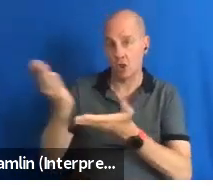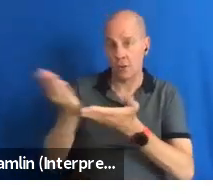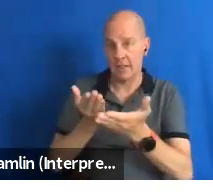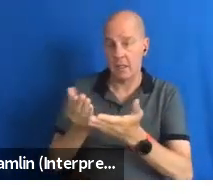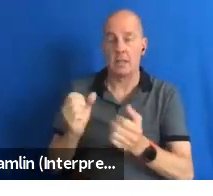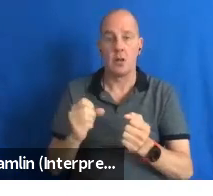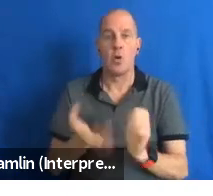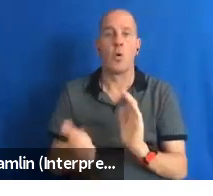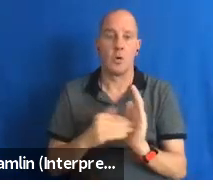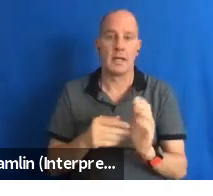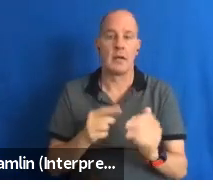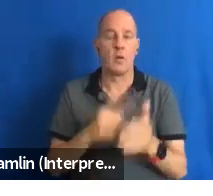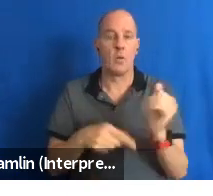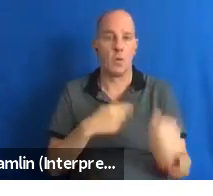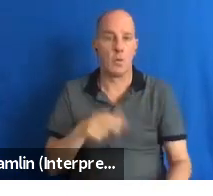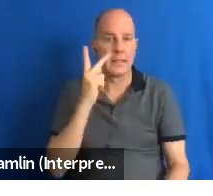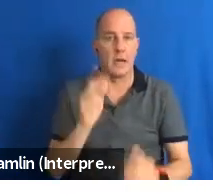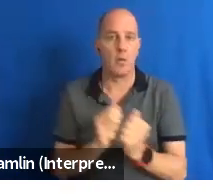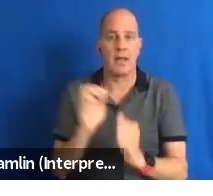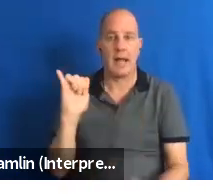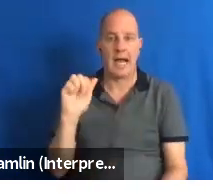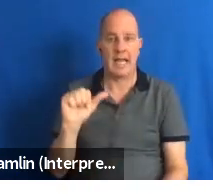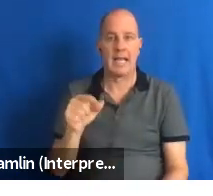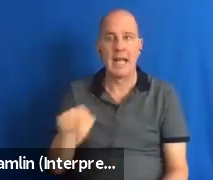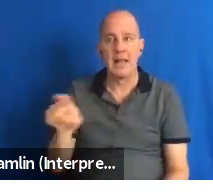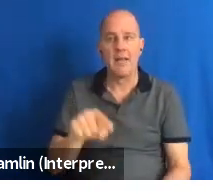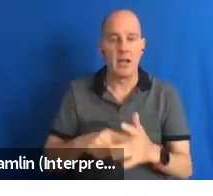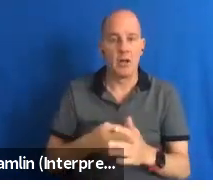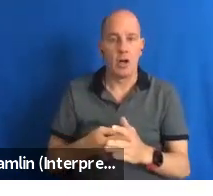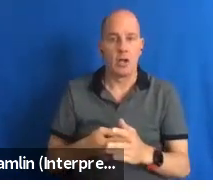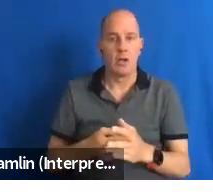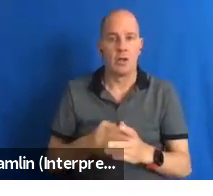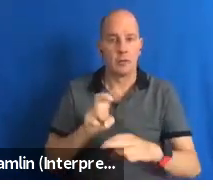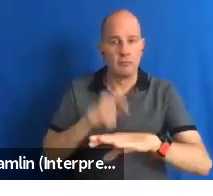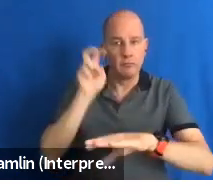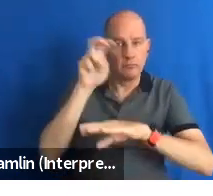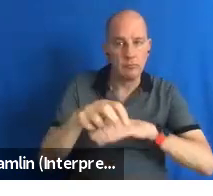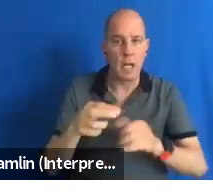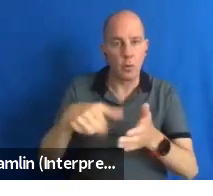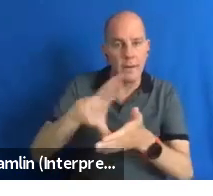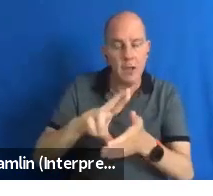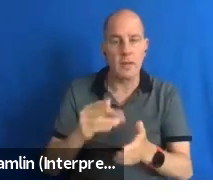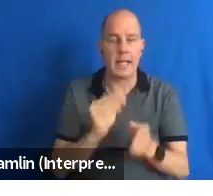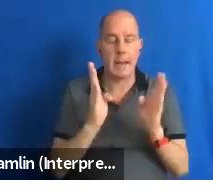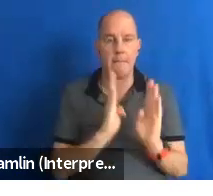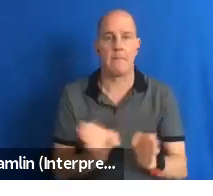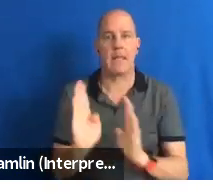again, what we did see with IA is them begun to jump into reviewing and planning around some to